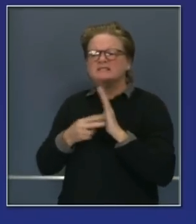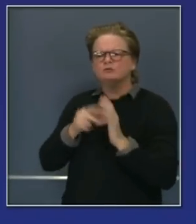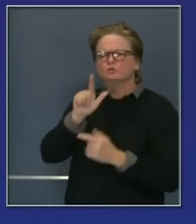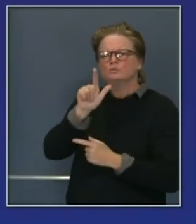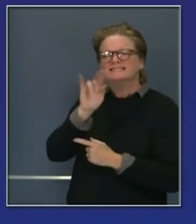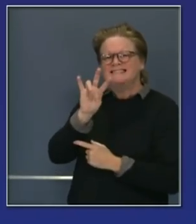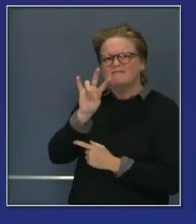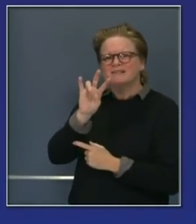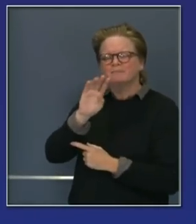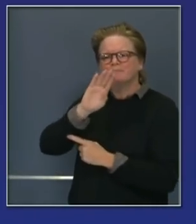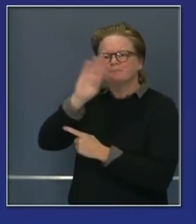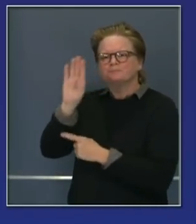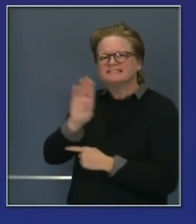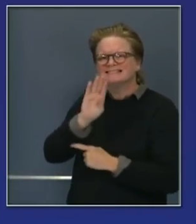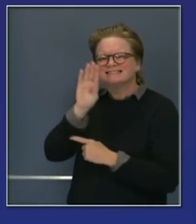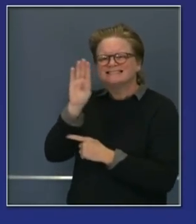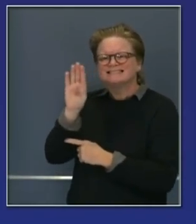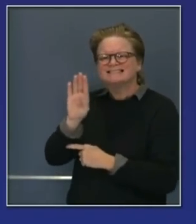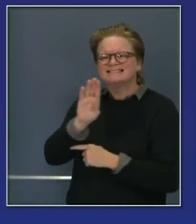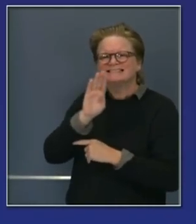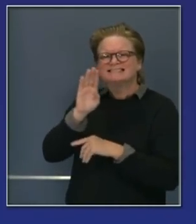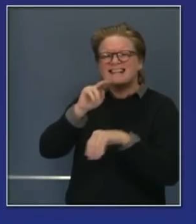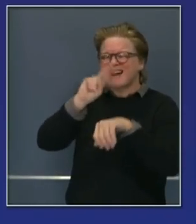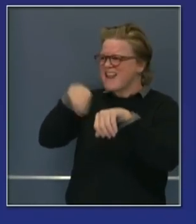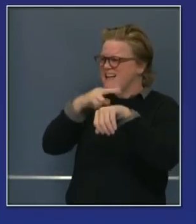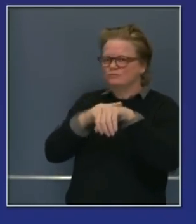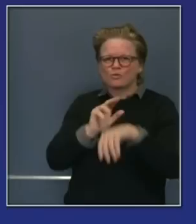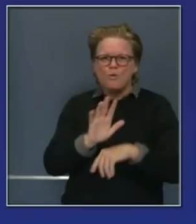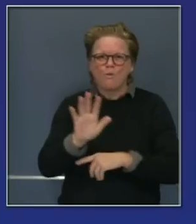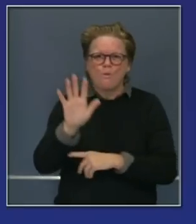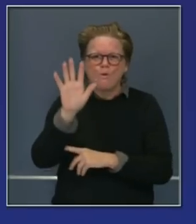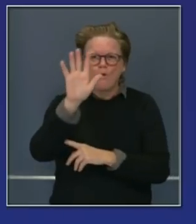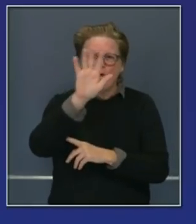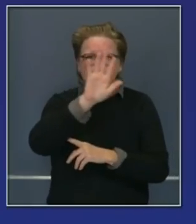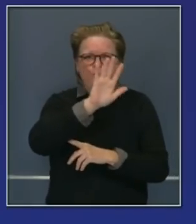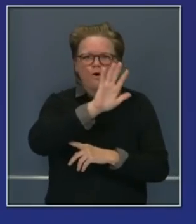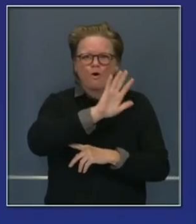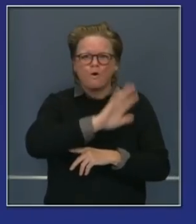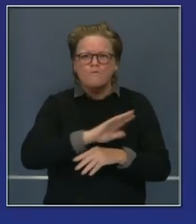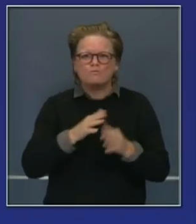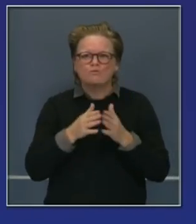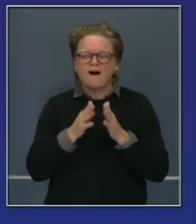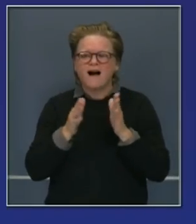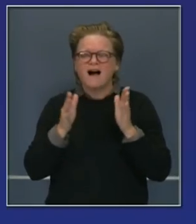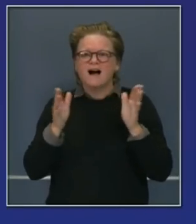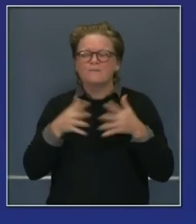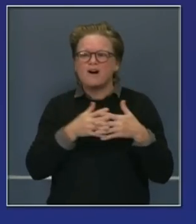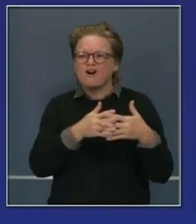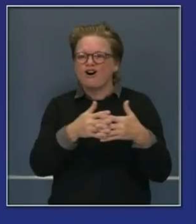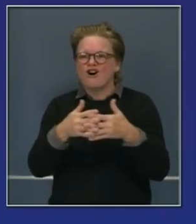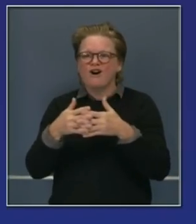ASSISTANCE ALSO COULD BE IN PLACE. ADD THOSE TWO NUMBERS UP, $27 BILLION IS WHAT IS AT STAKE. YOU READ ABOUT THE ORAL ARGUMENTS TOMORROW, YOU HEAR THESE NATIONAL NUMBERS.